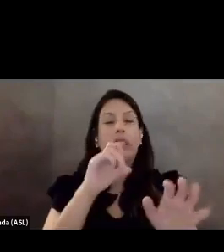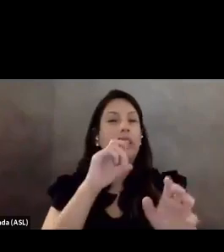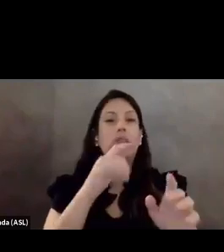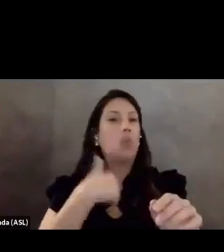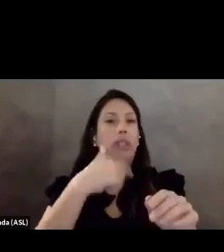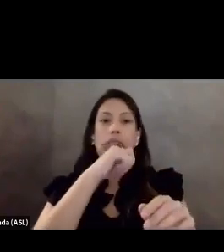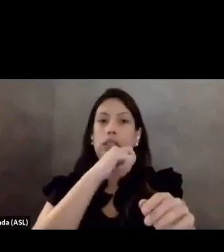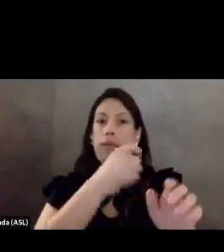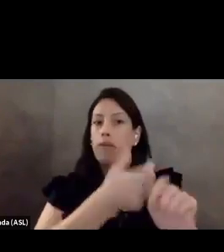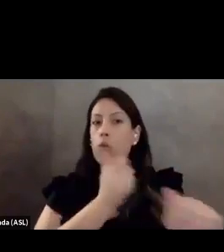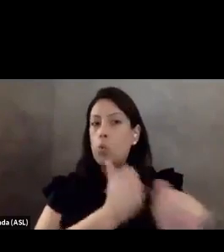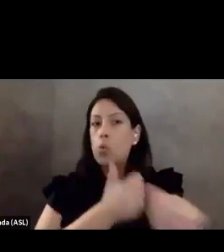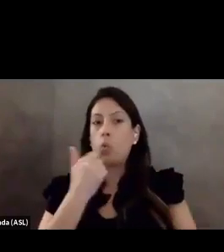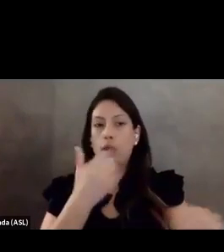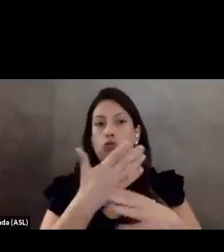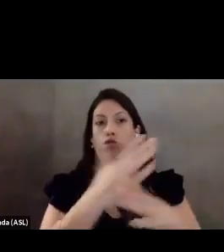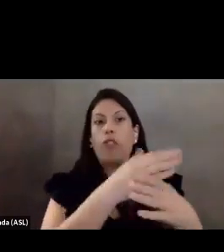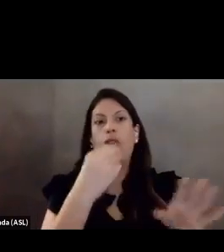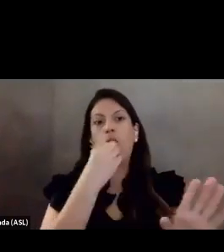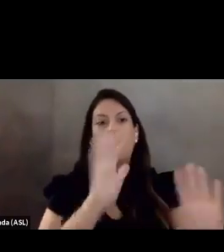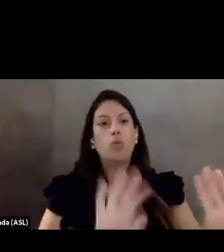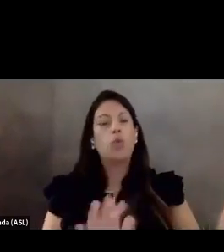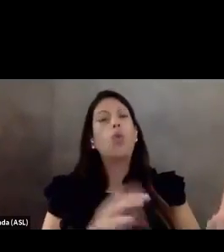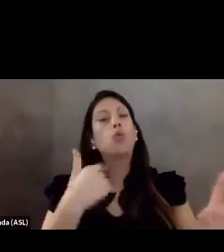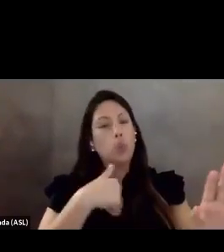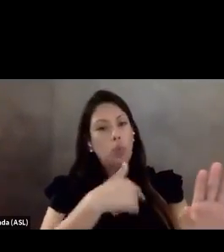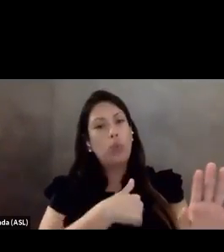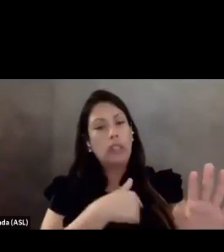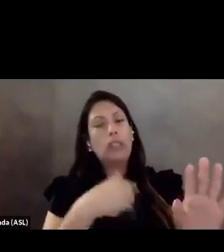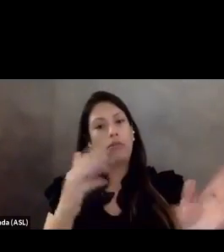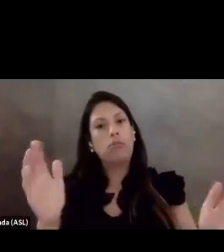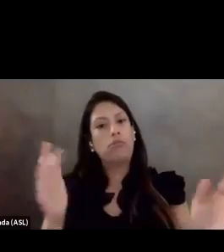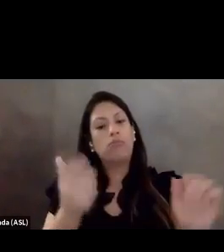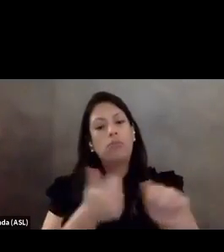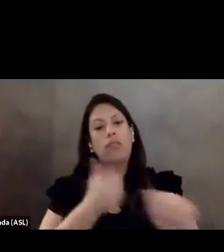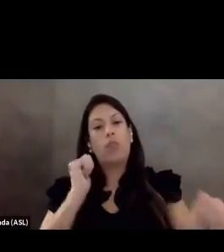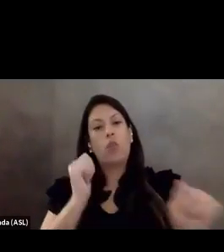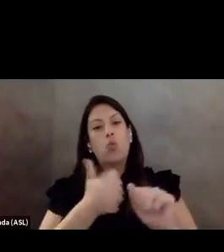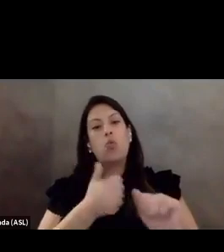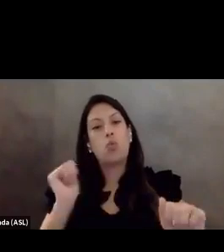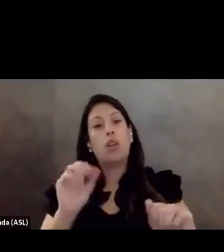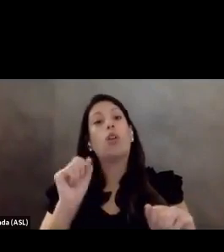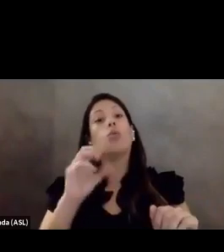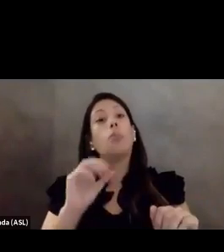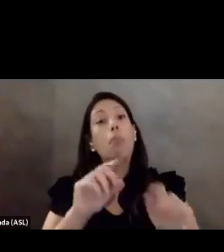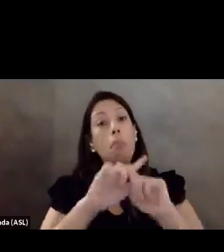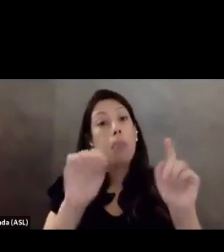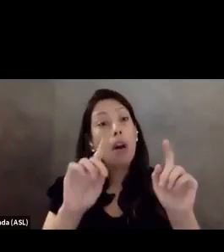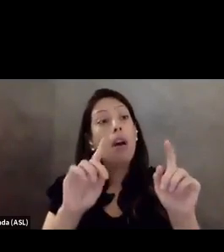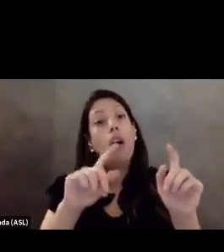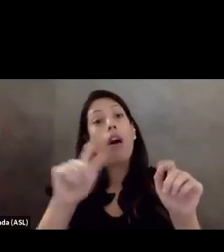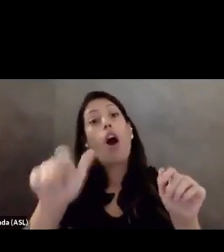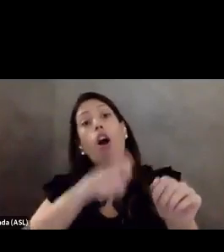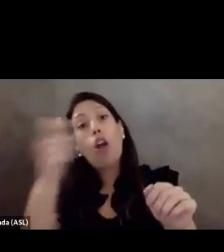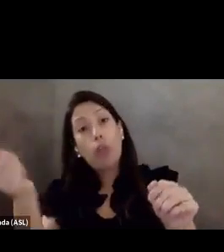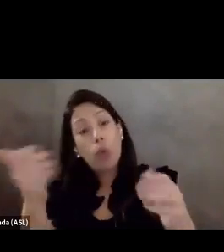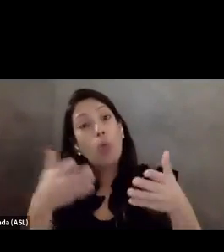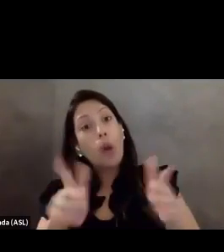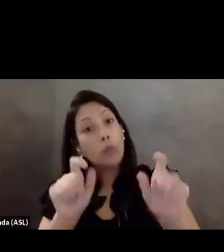For these reasons, these activities are strongly discouraged that we may enthusiastically encourage you to participate in other activities, such as